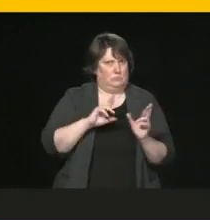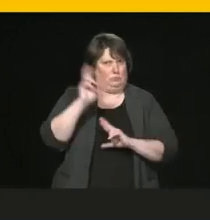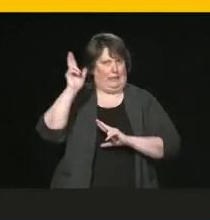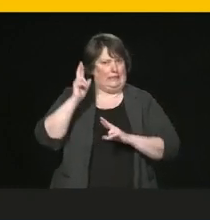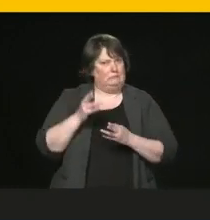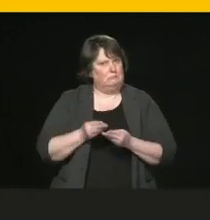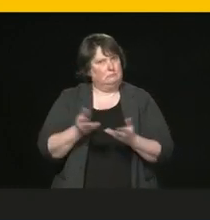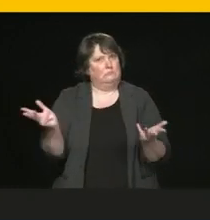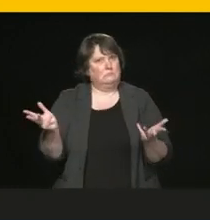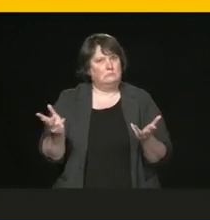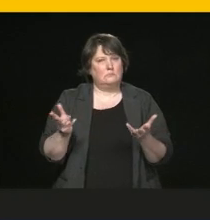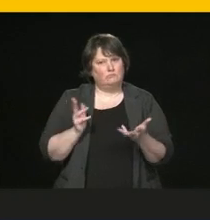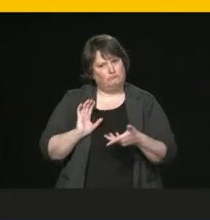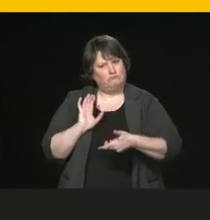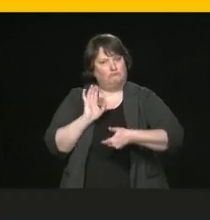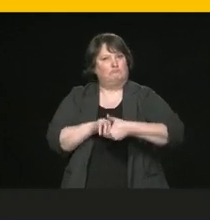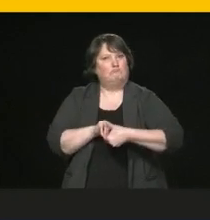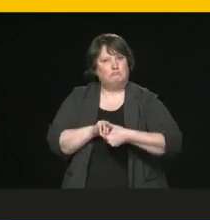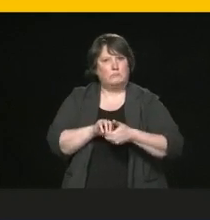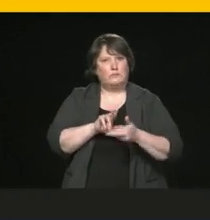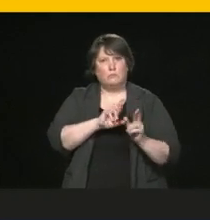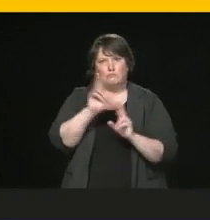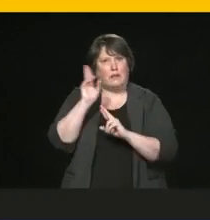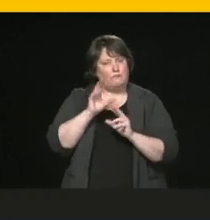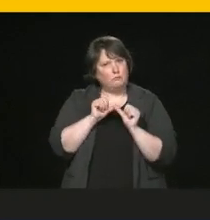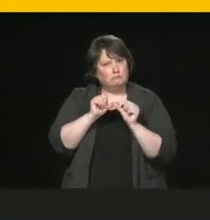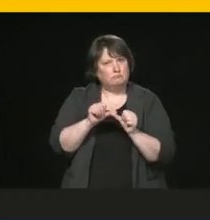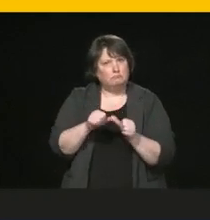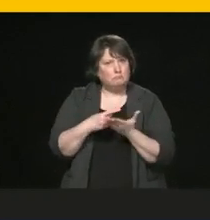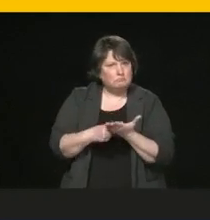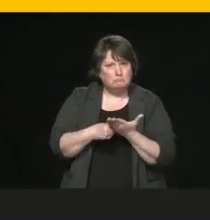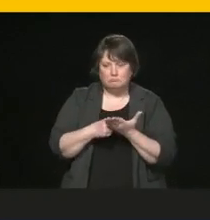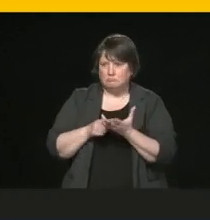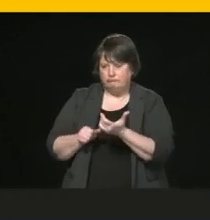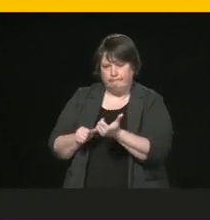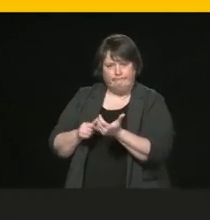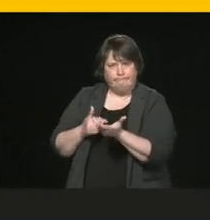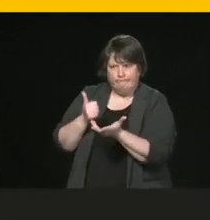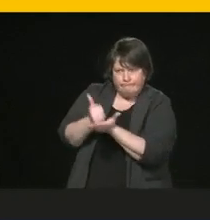RESOURCES THAT THEY REQUIRE. WE ARE THERE TO BE THEIR PARTNERS.